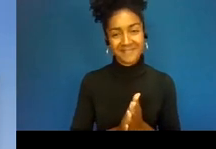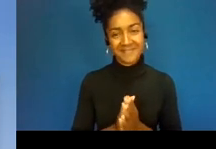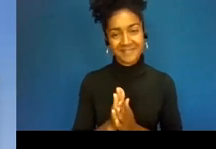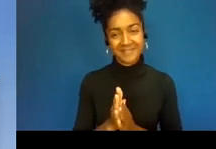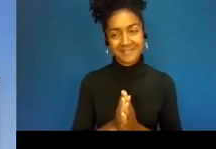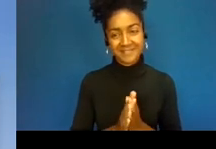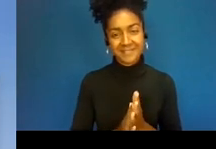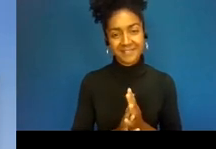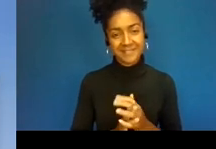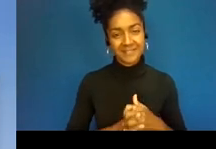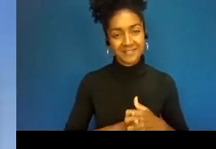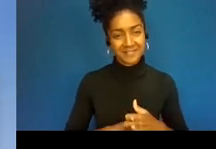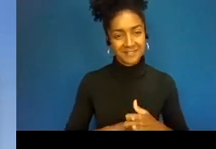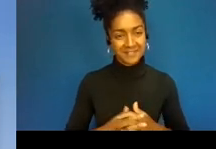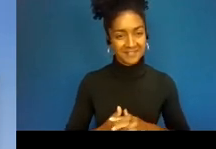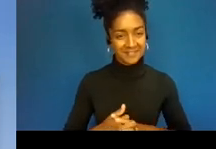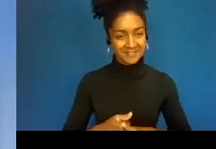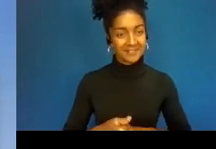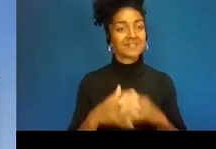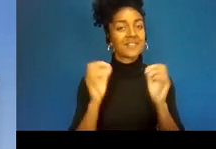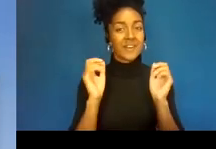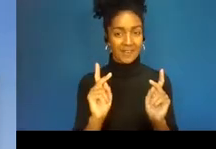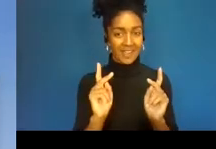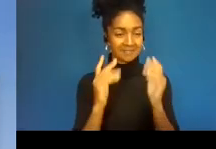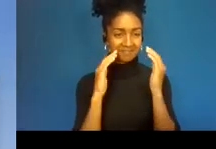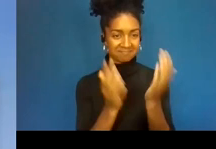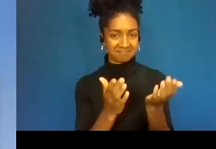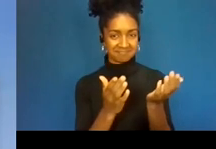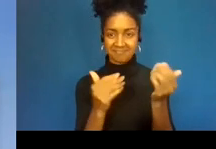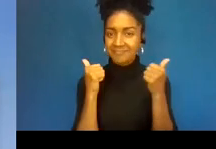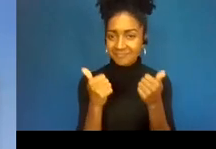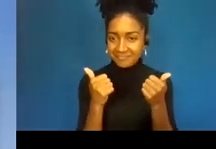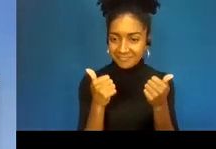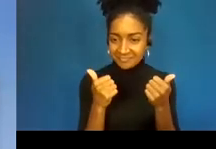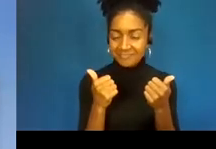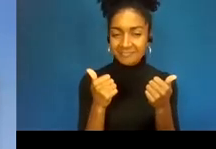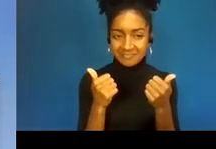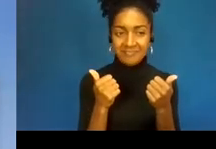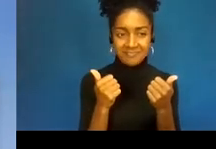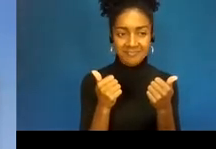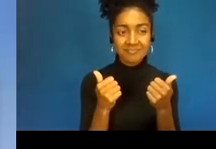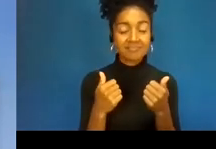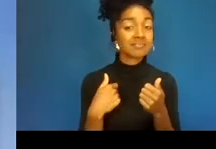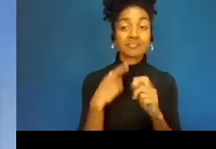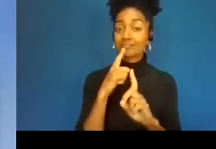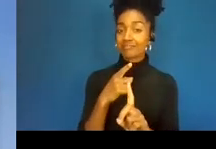Okay, there we go. Great. So I was just trying to explain the difference between--